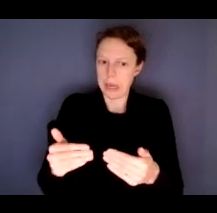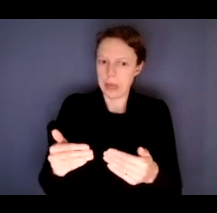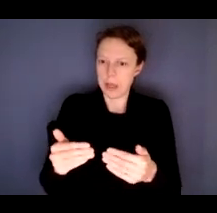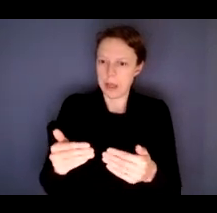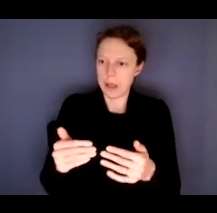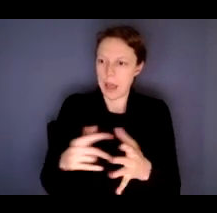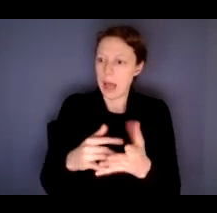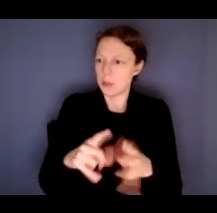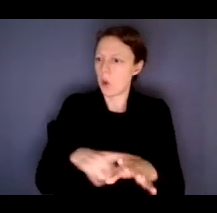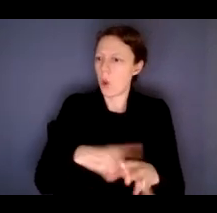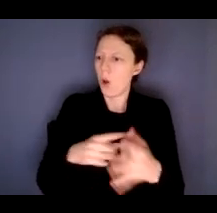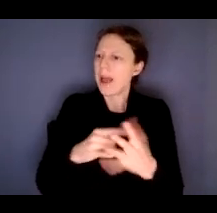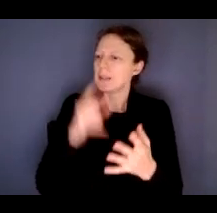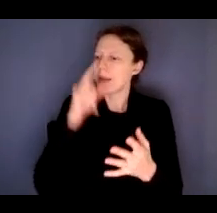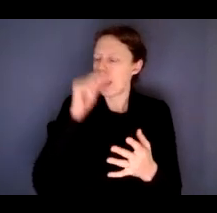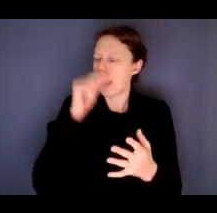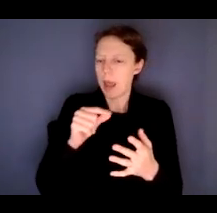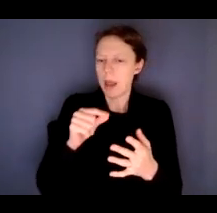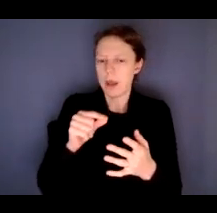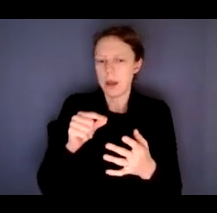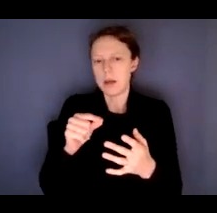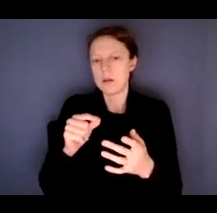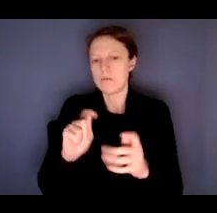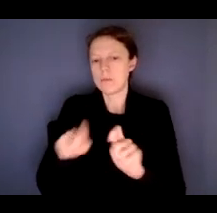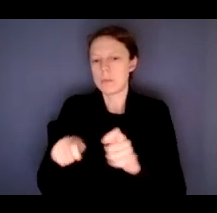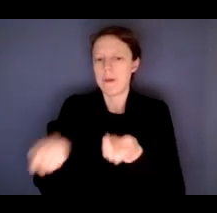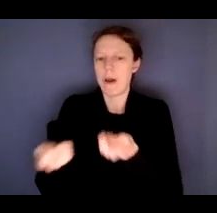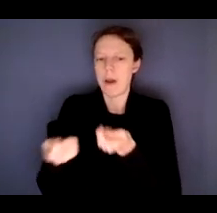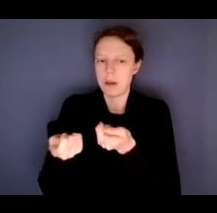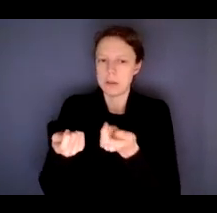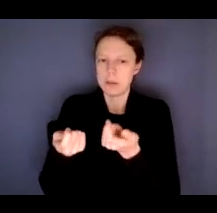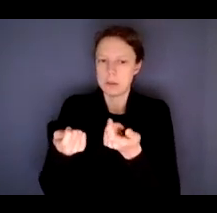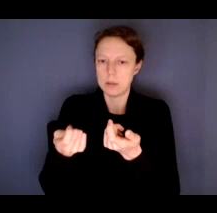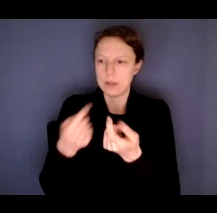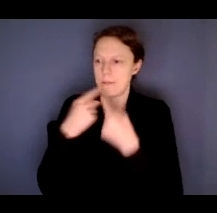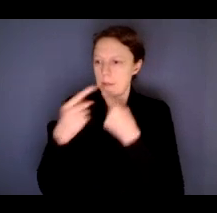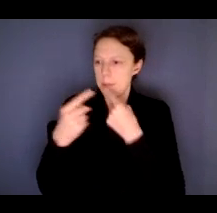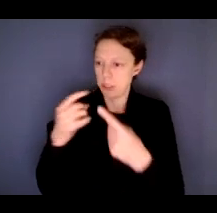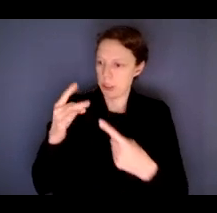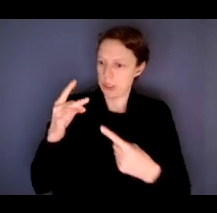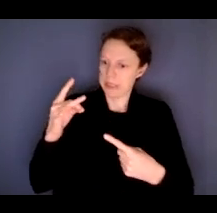essential for decision-making around the child or are able to offer a perspective that might